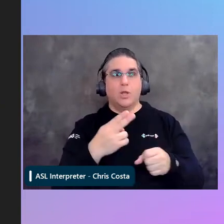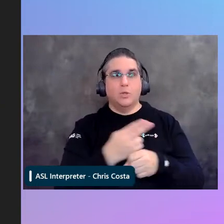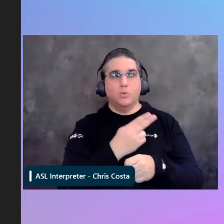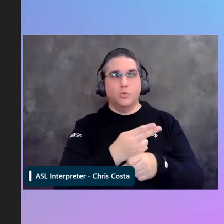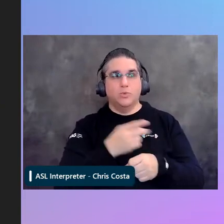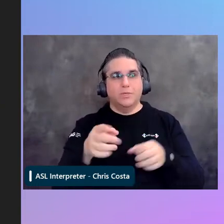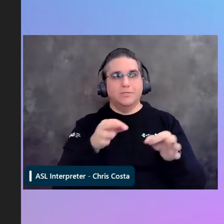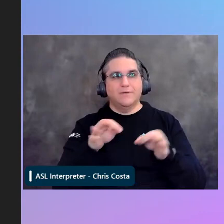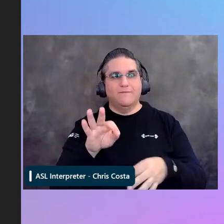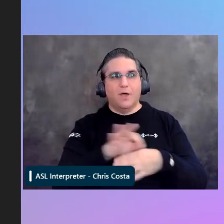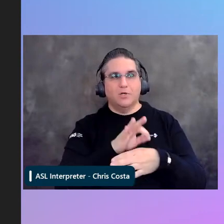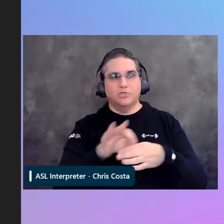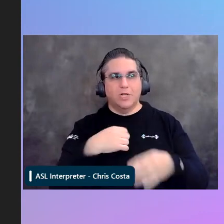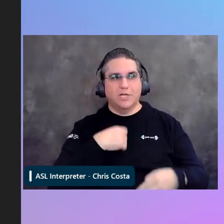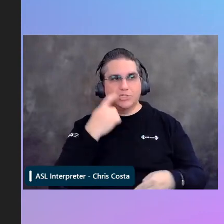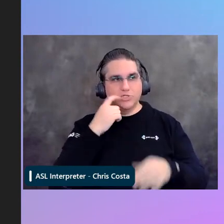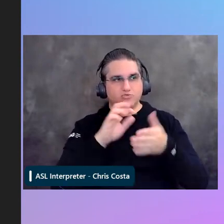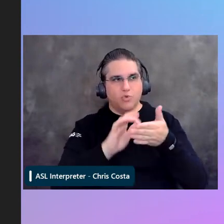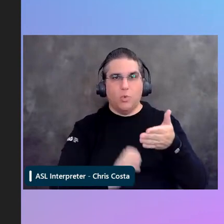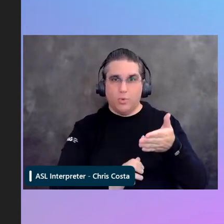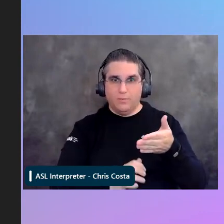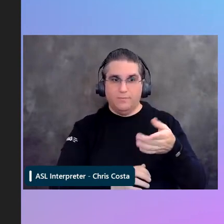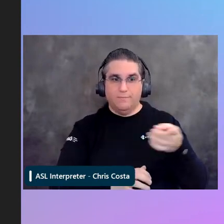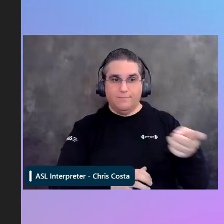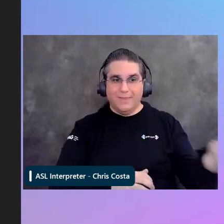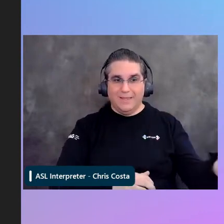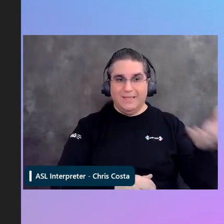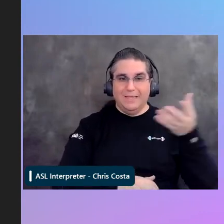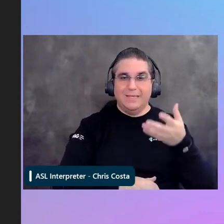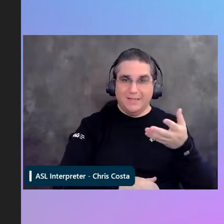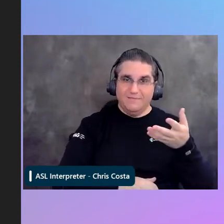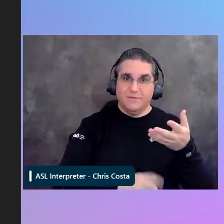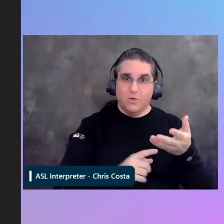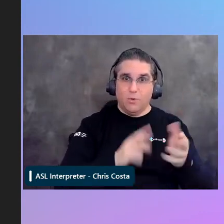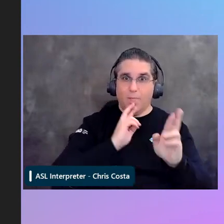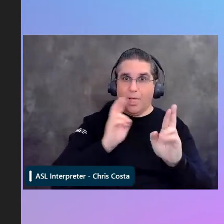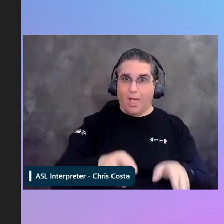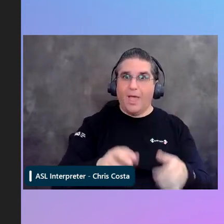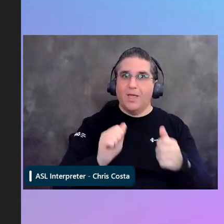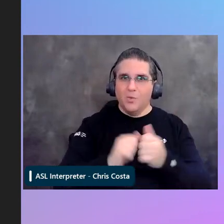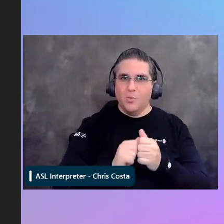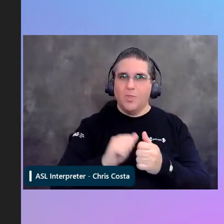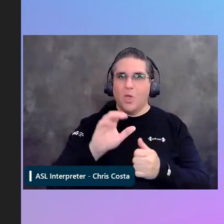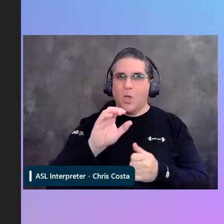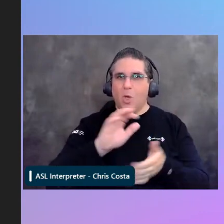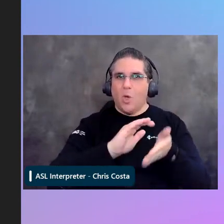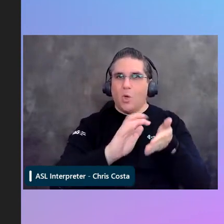generates its reply with a code example. Showcase how you can